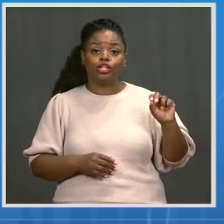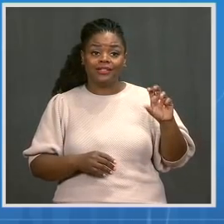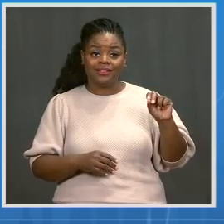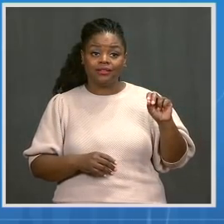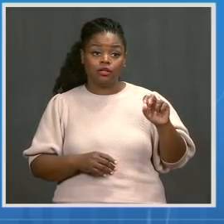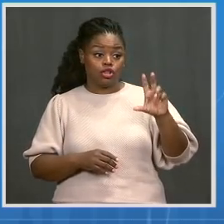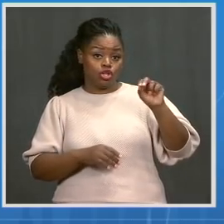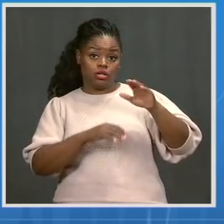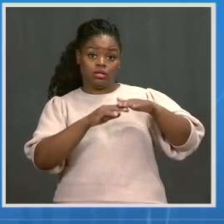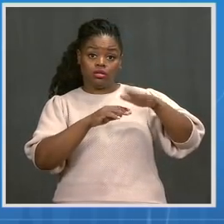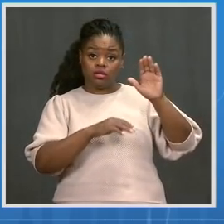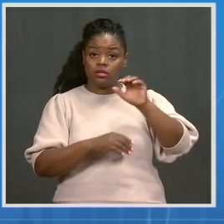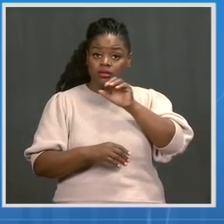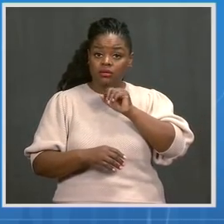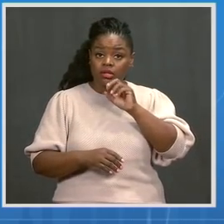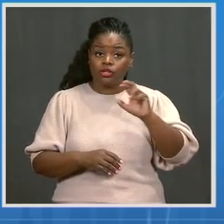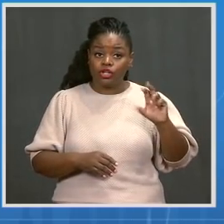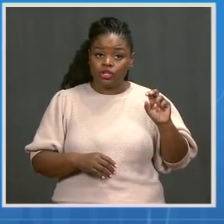70 percent have at least one shot.